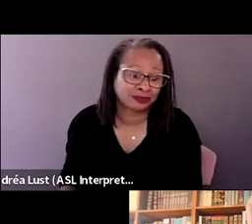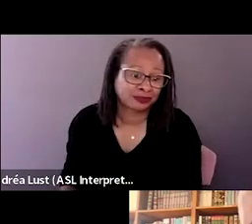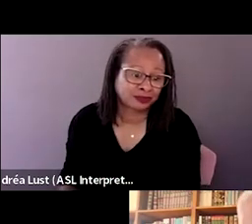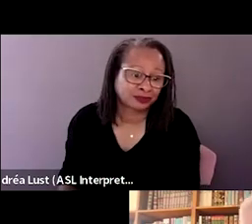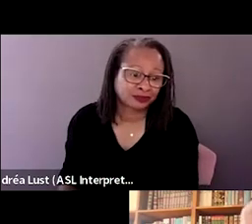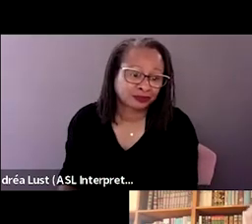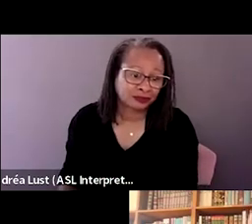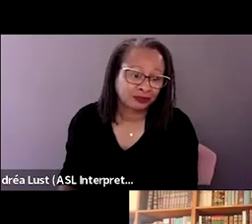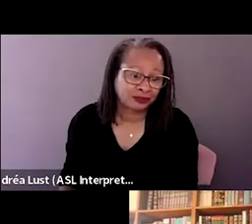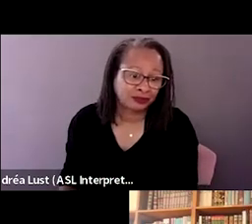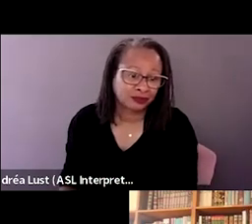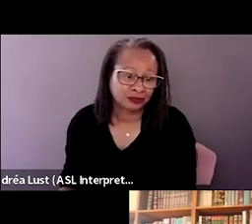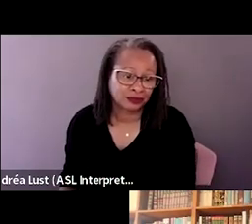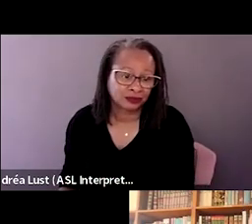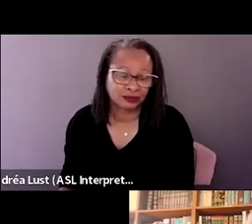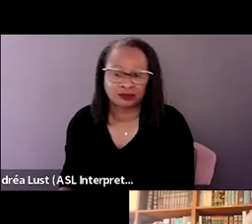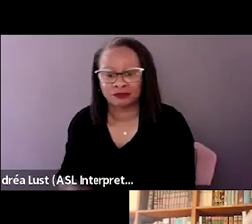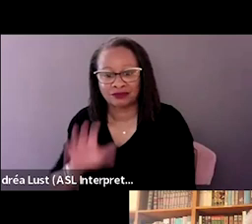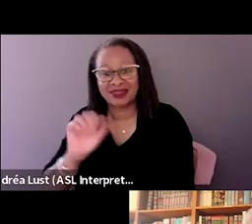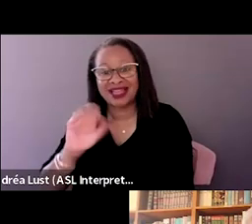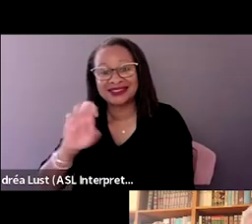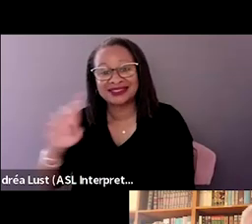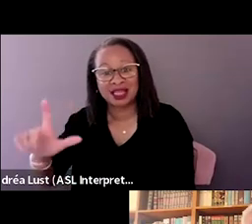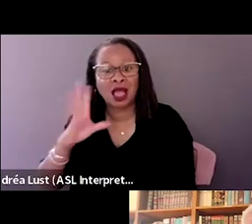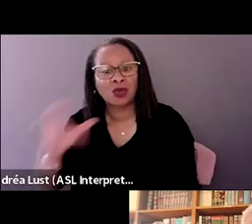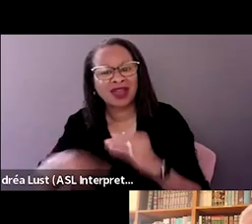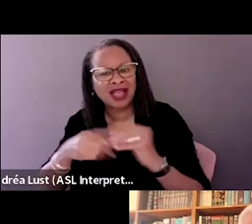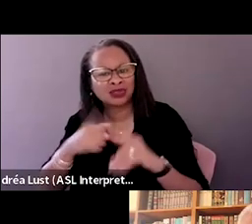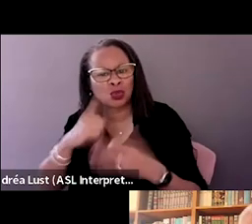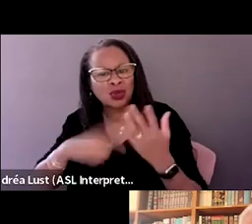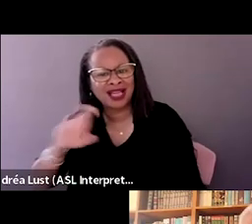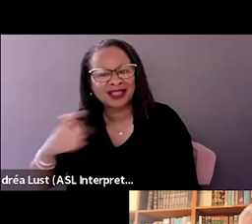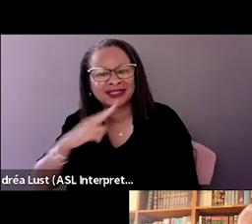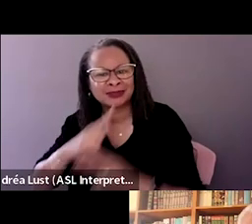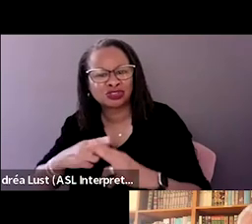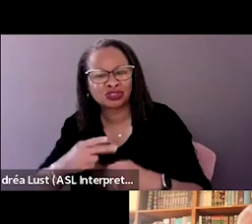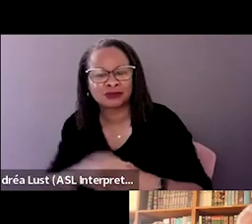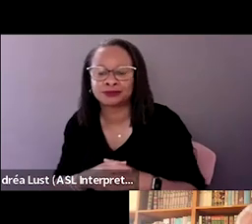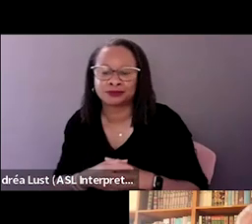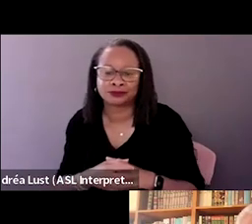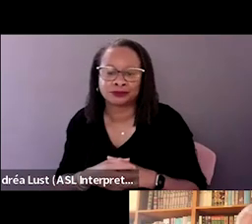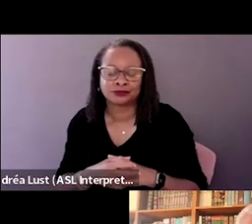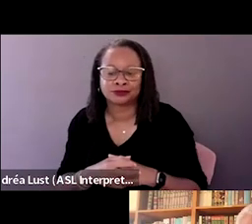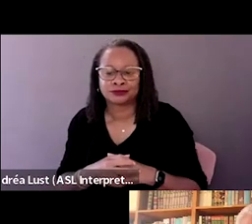Can I add Janay, also to what Alex mentioned. When it comes to the broadcaster,